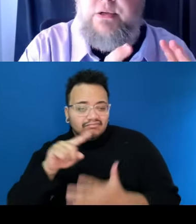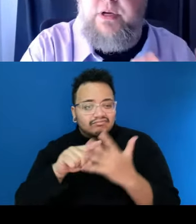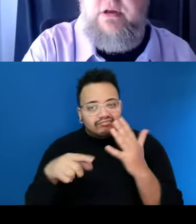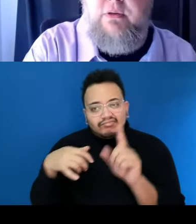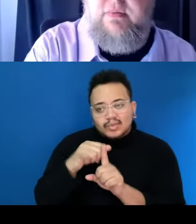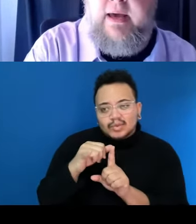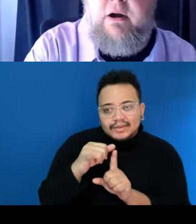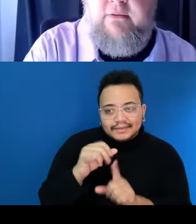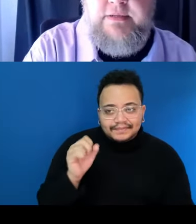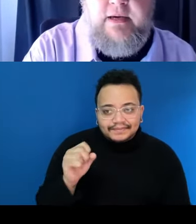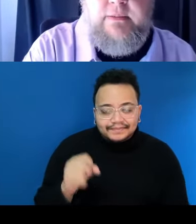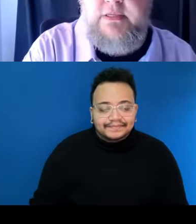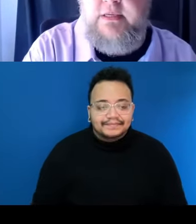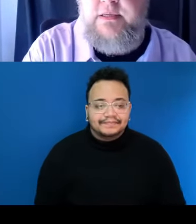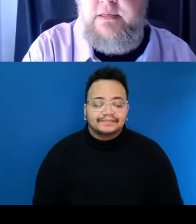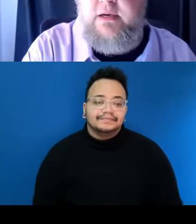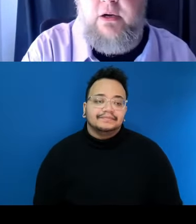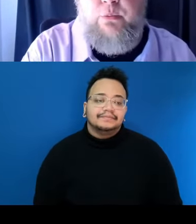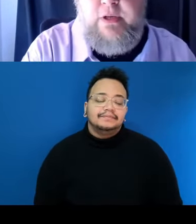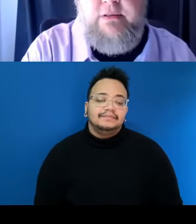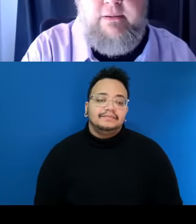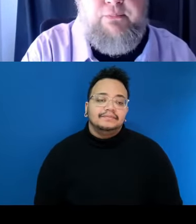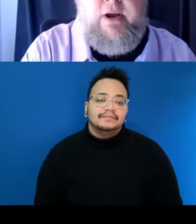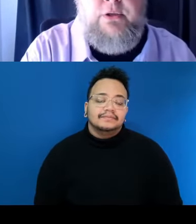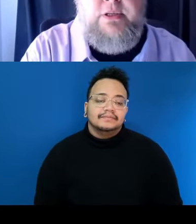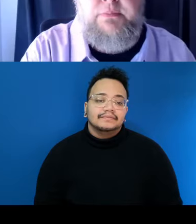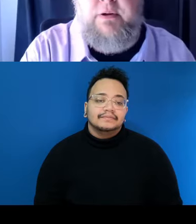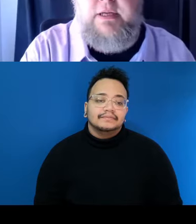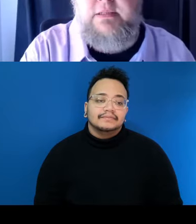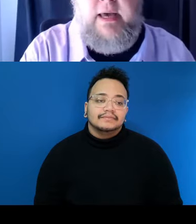And so we know that that oftentimes is a really primal experience